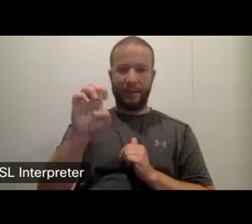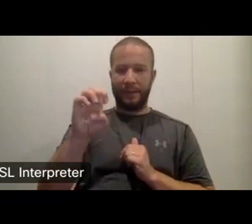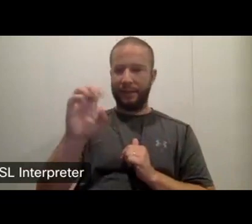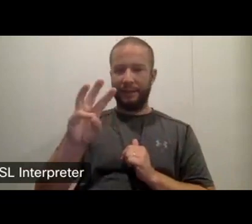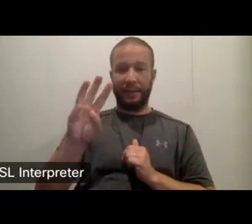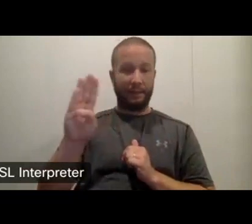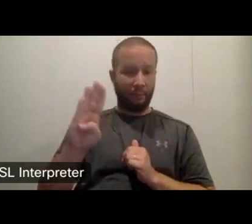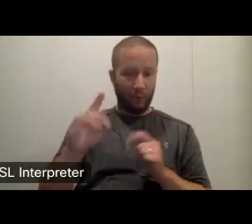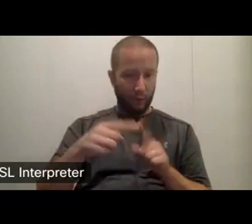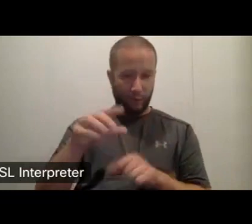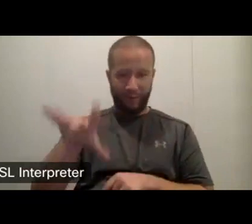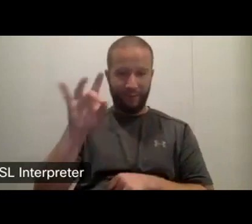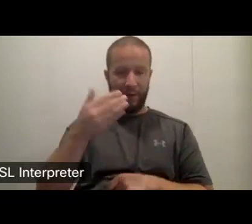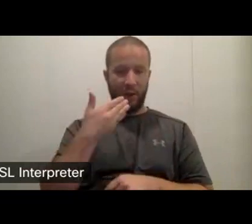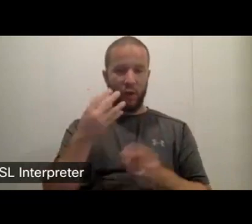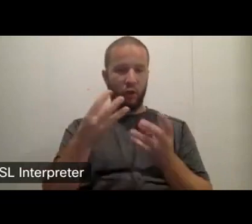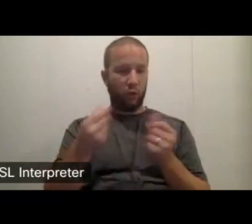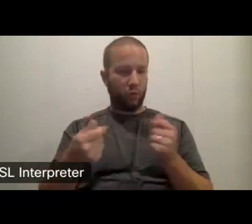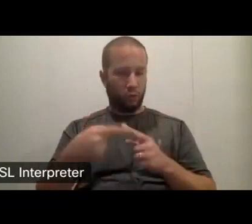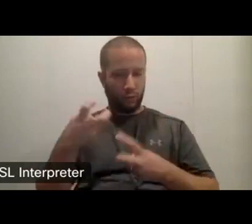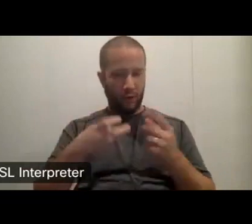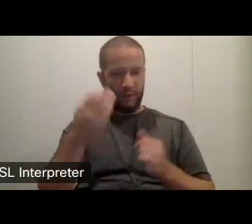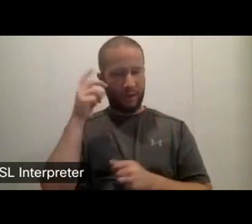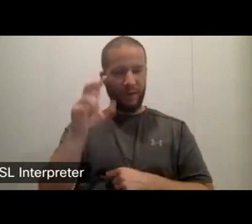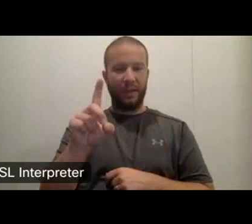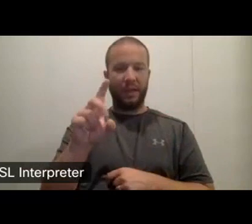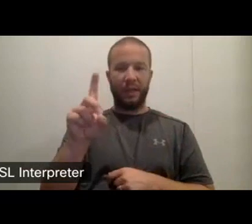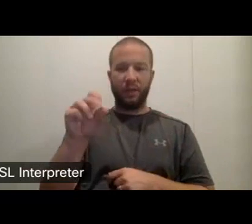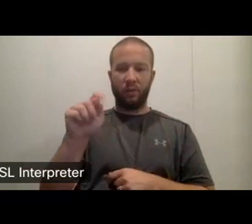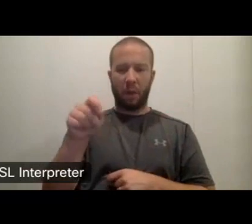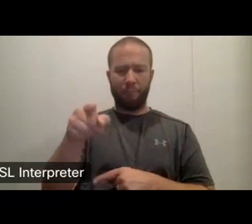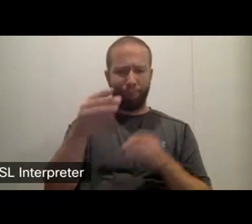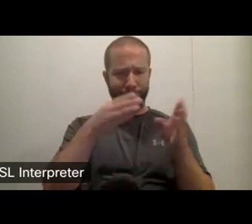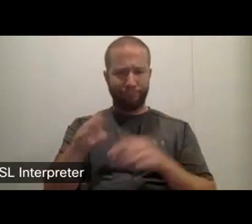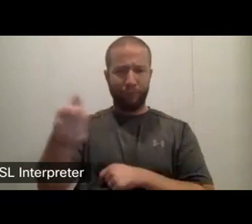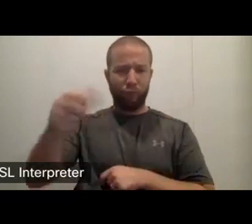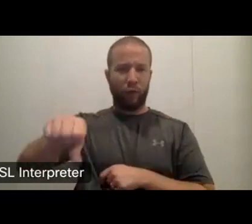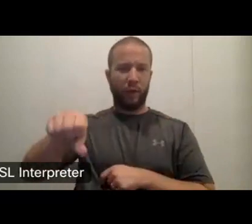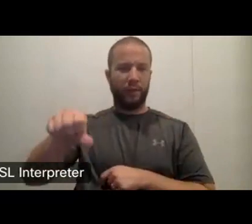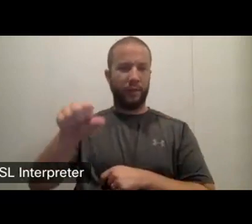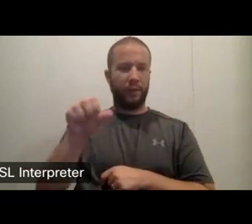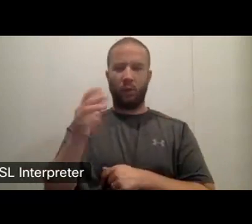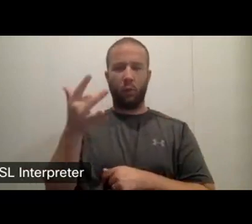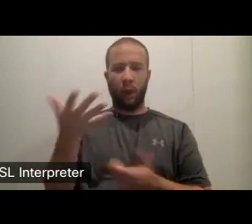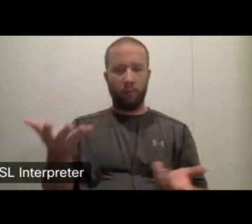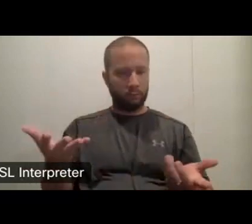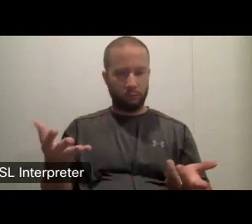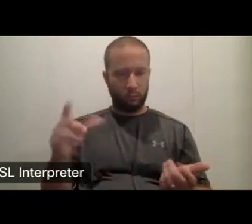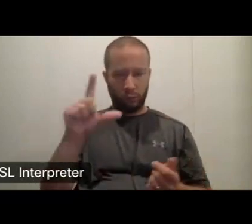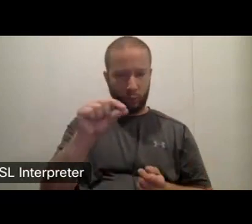find a workable solution I know DDOT has detailed plan that was rejected by the ANC 6B in 2020 after